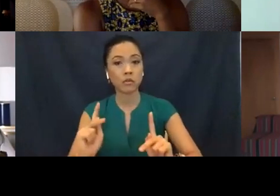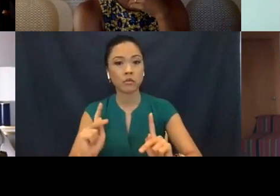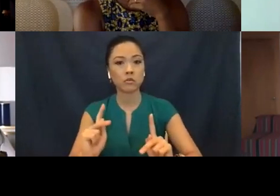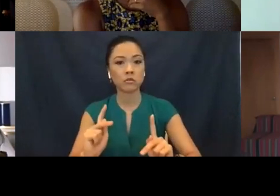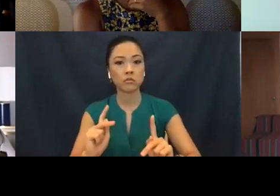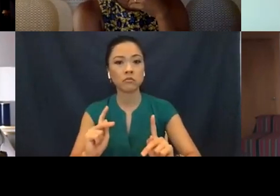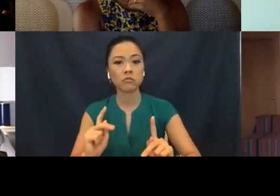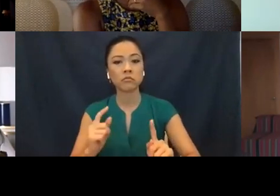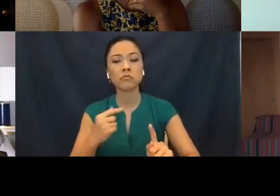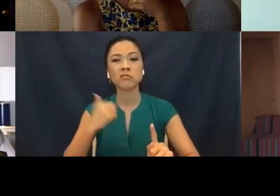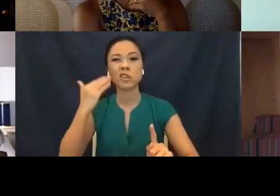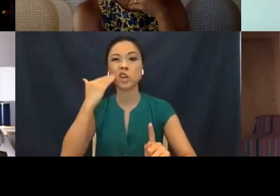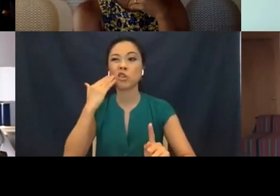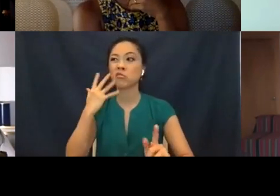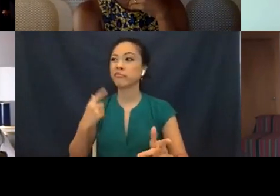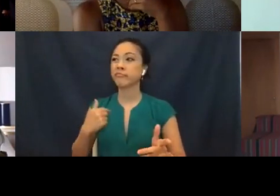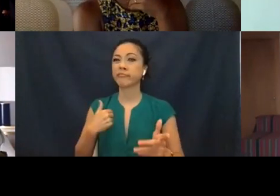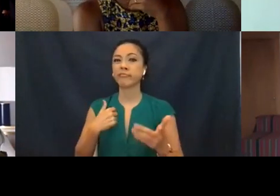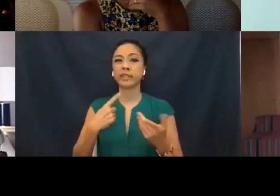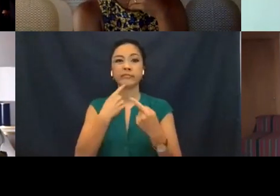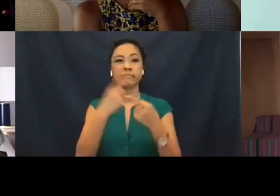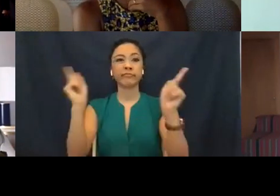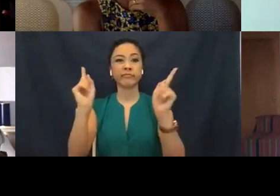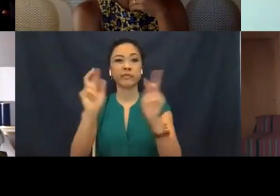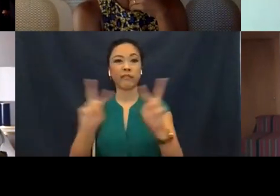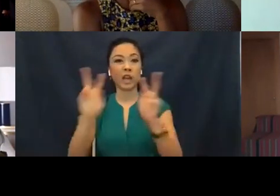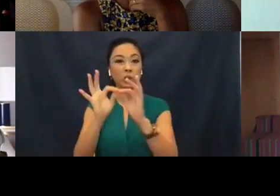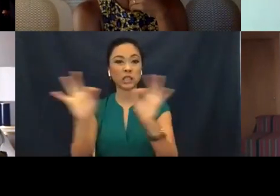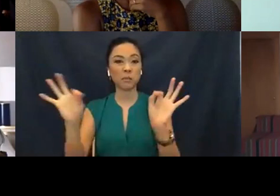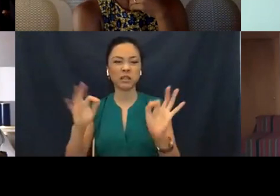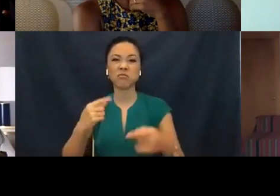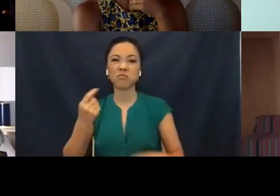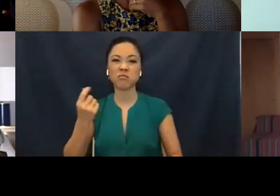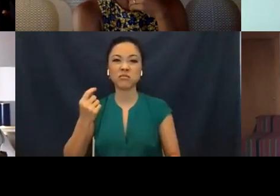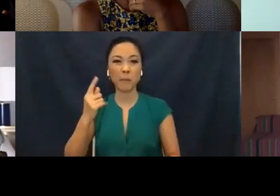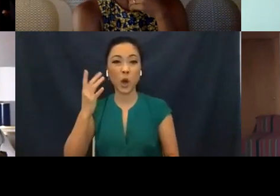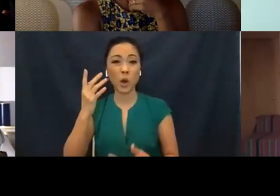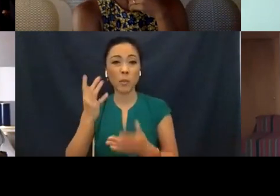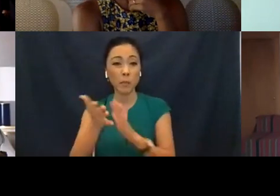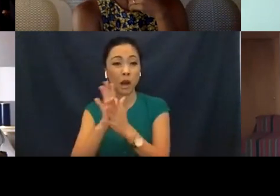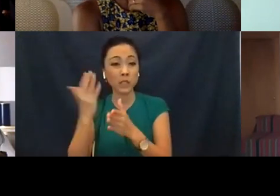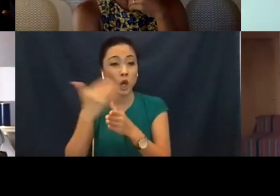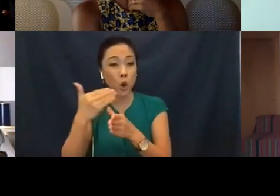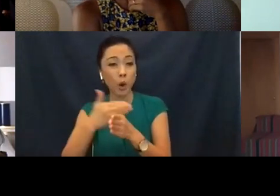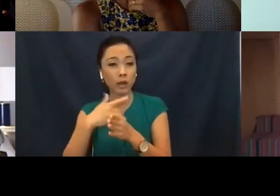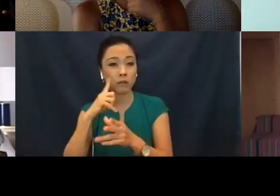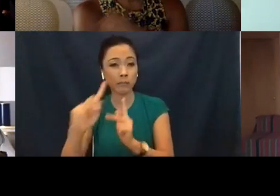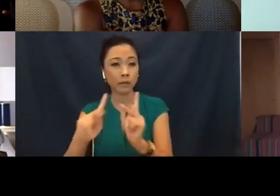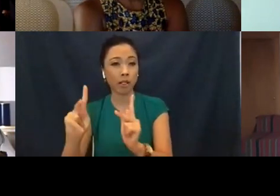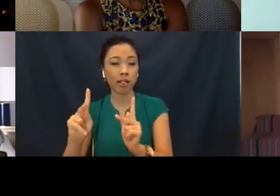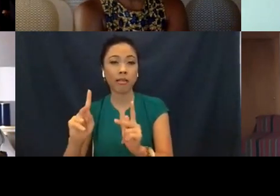it is like what are you doing to change this? I think the thing I have struggled with in